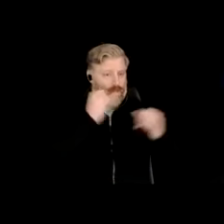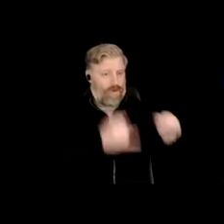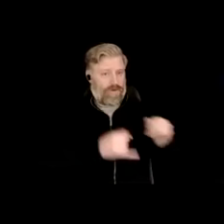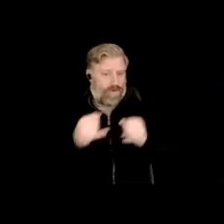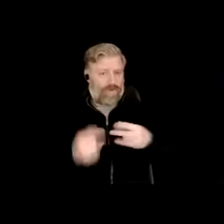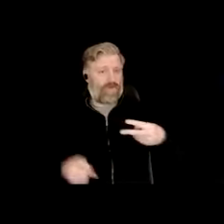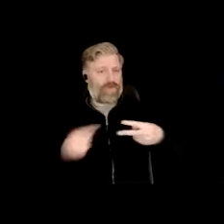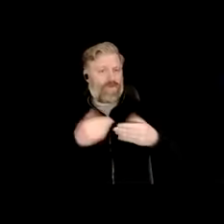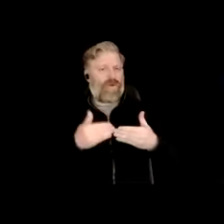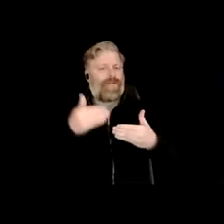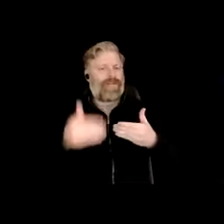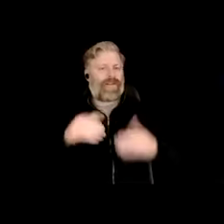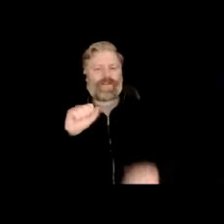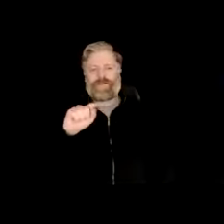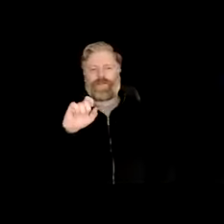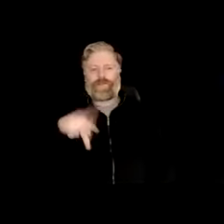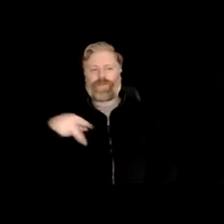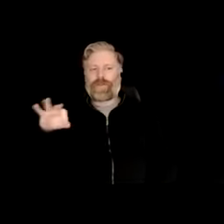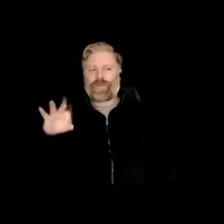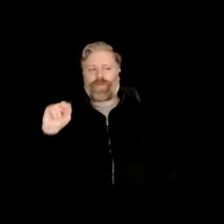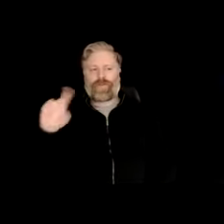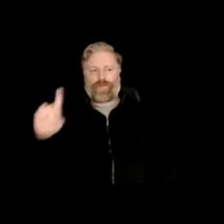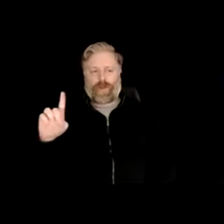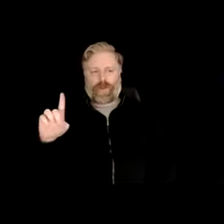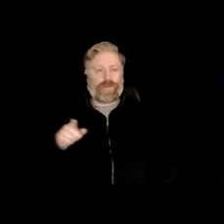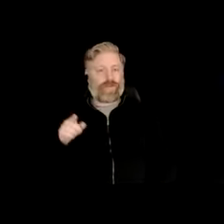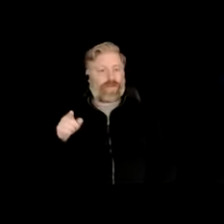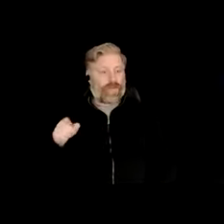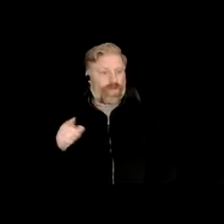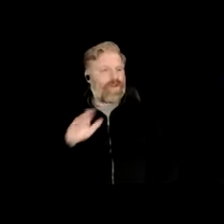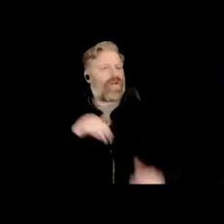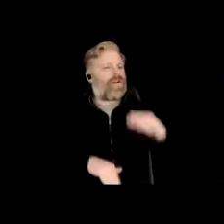and that's up to $5,000 for the growth and stability of individual artists.